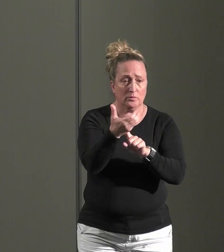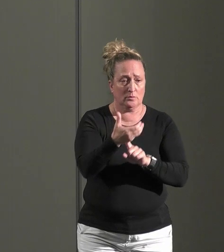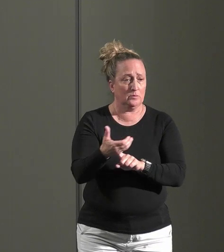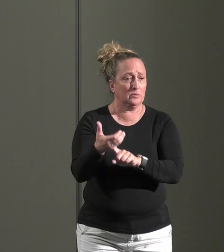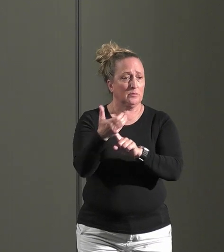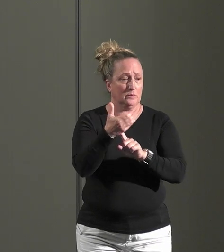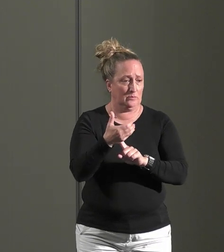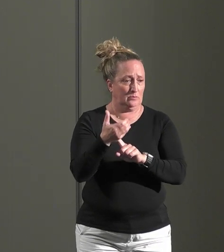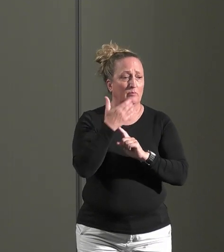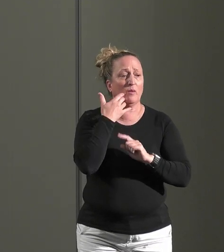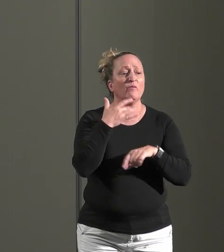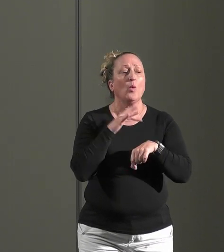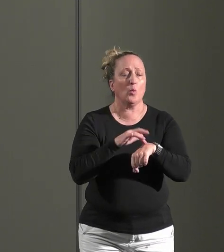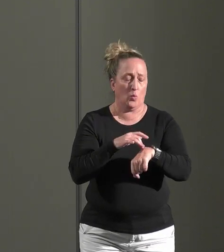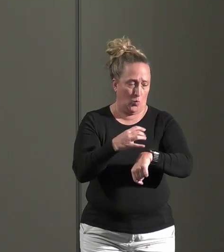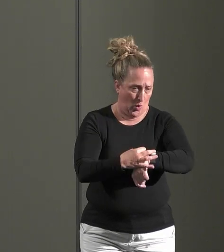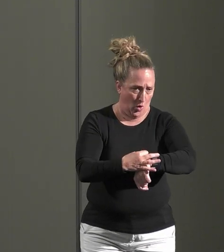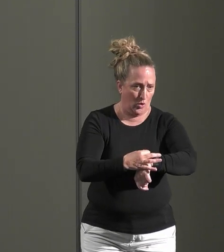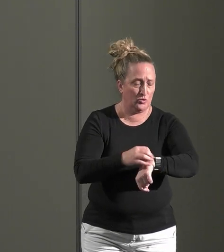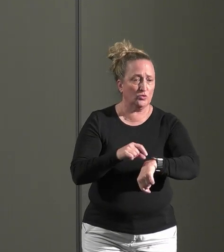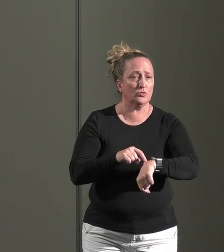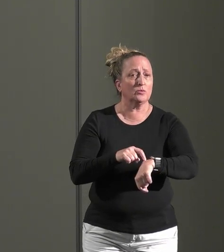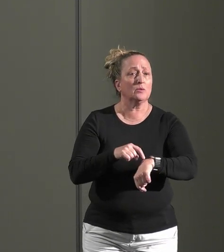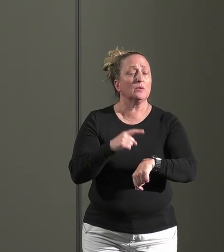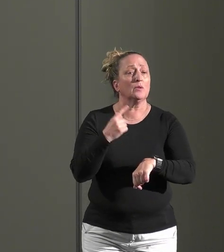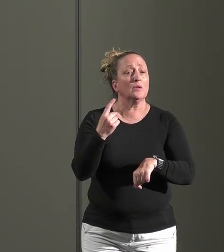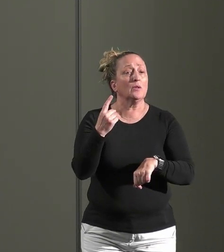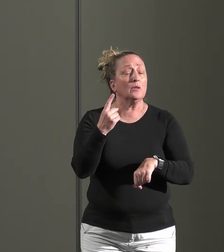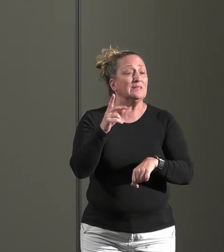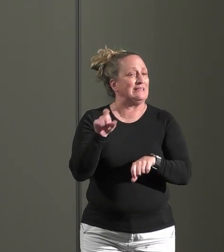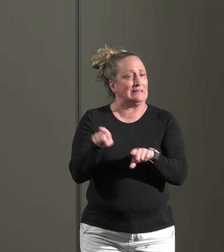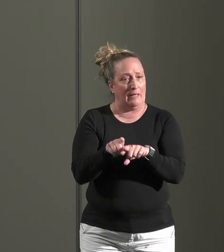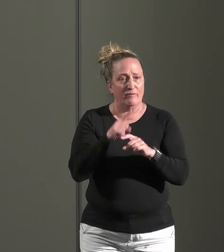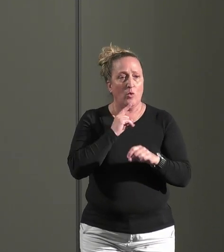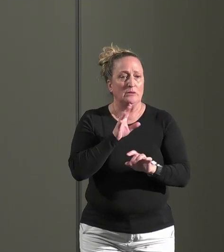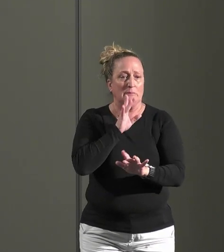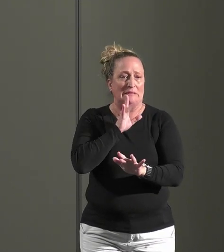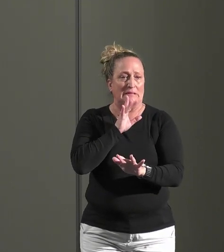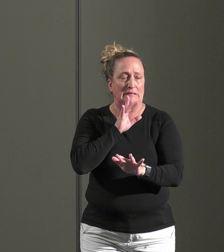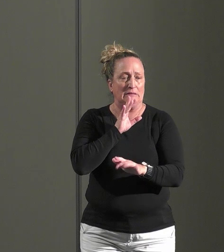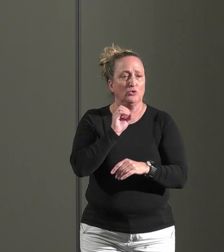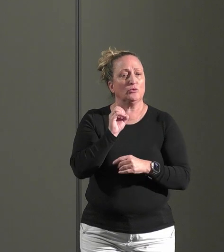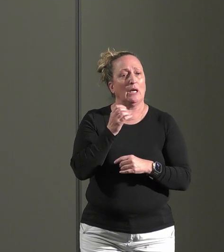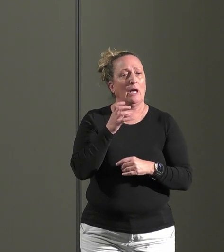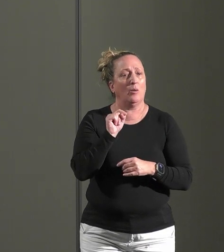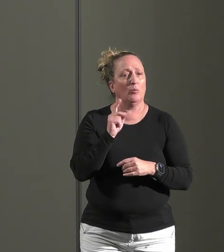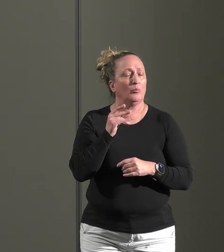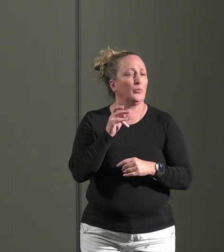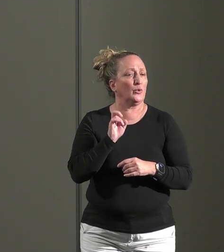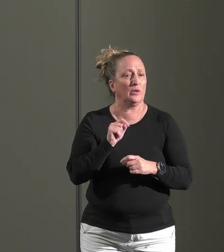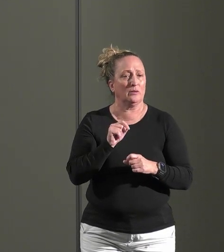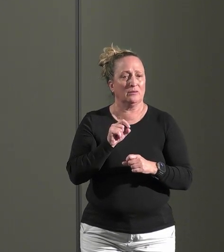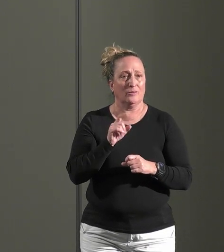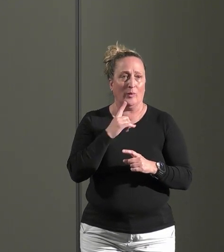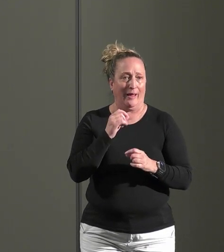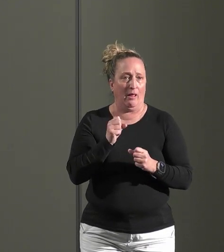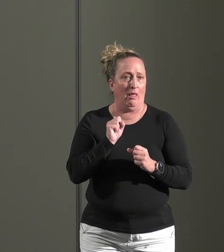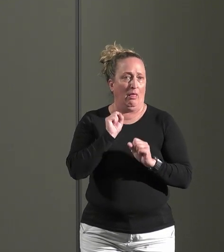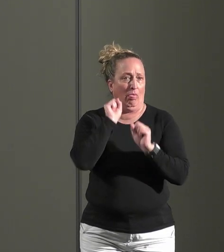This gets more important true for speech output. Because we could not convey too much at once.